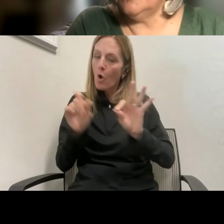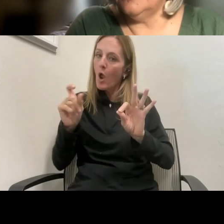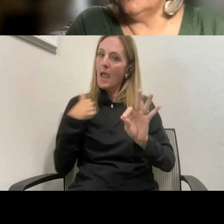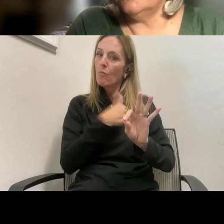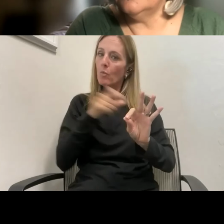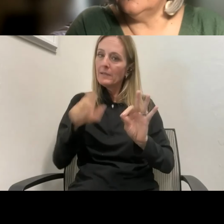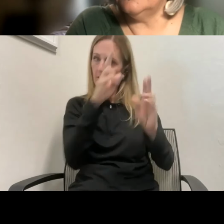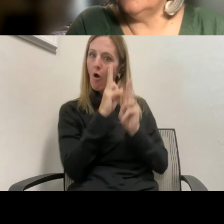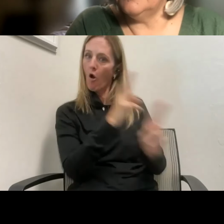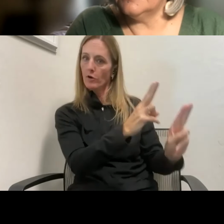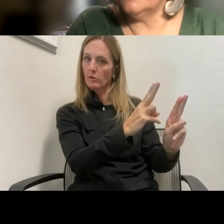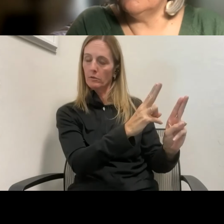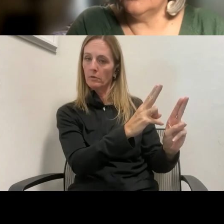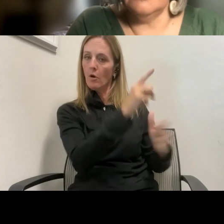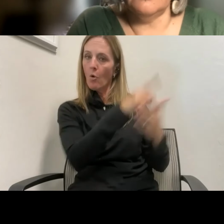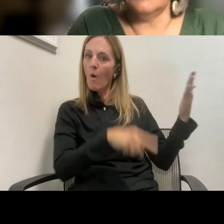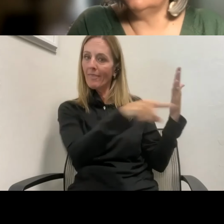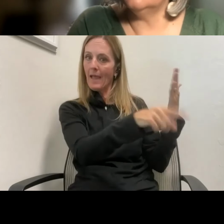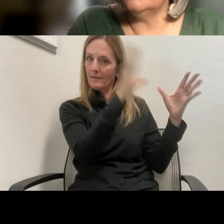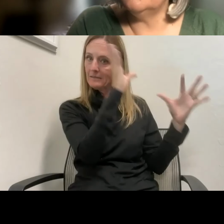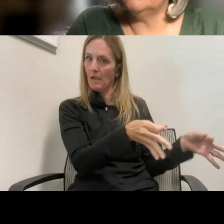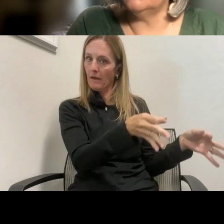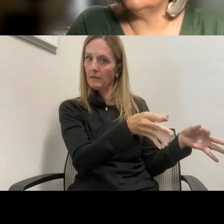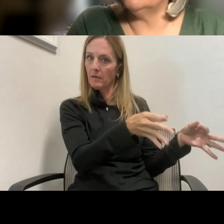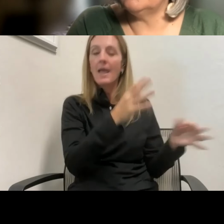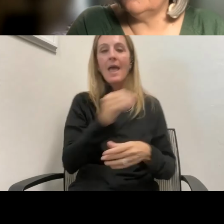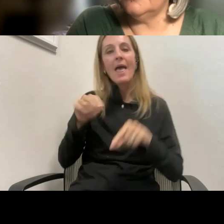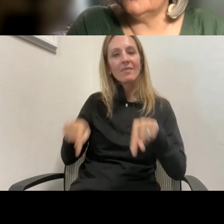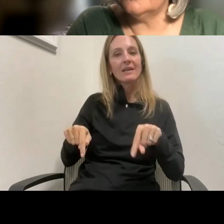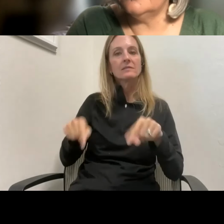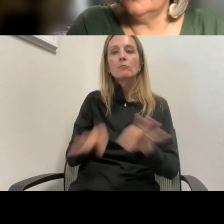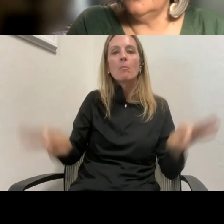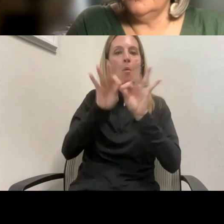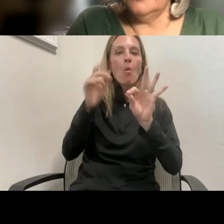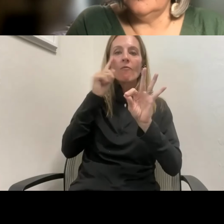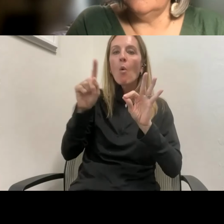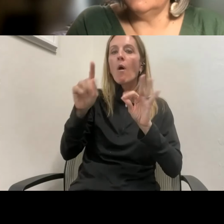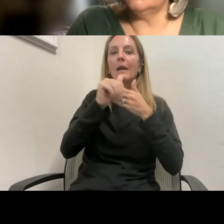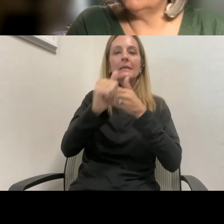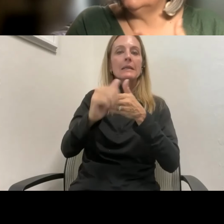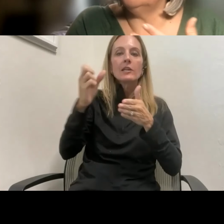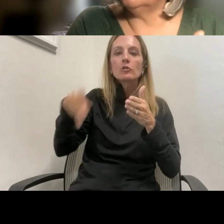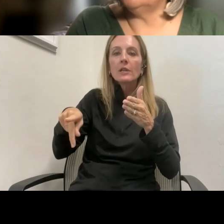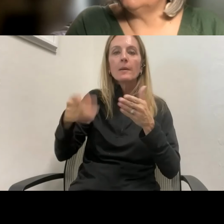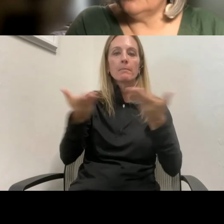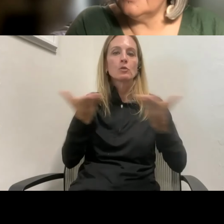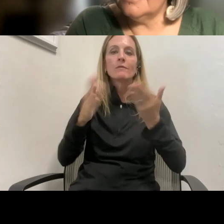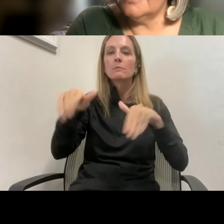and this is important for leadership, for service providers, because we're trying to build up trust,